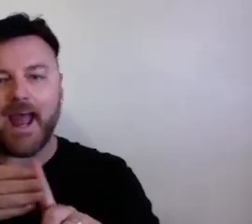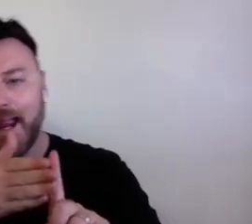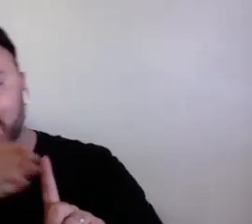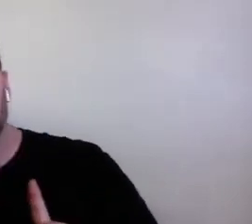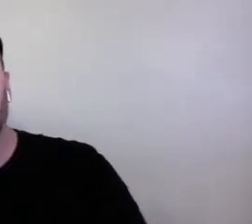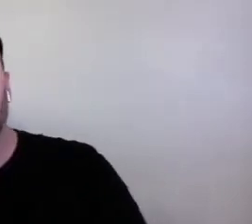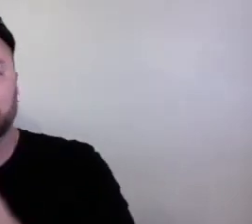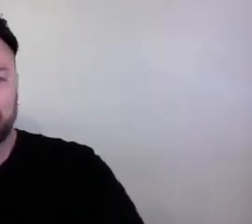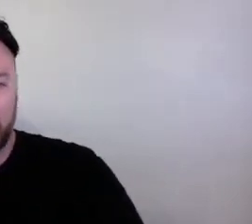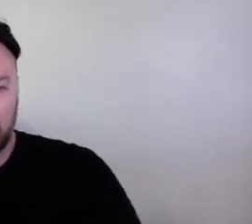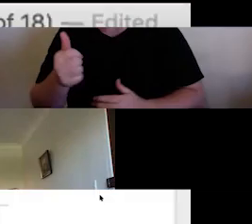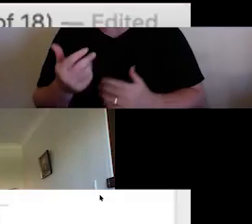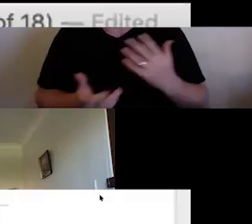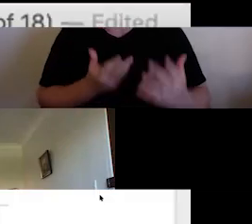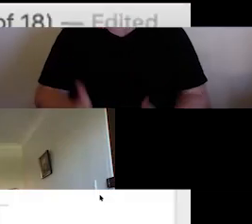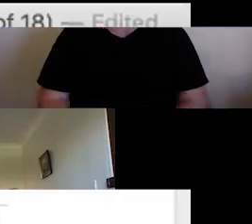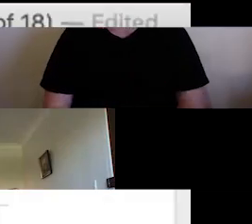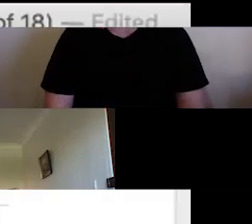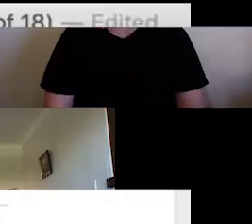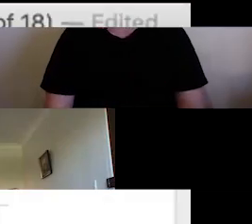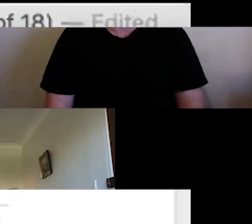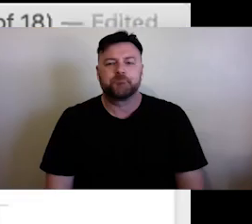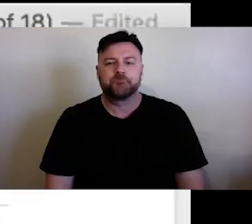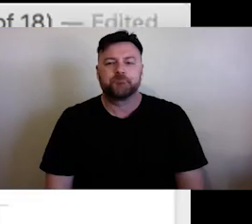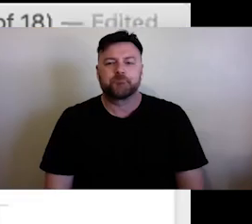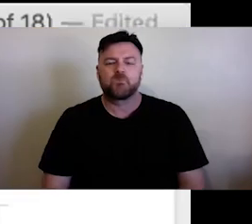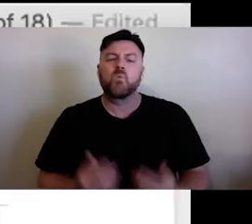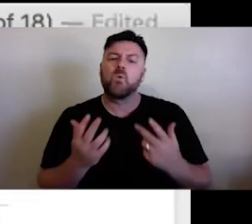which is related to people showing that they want to make things